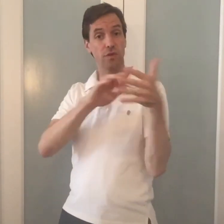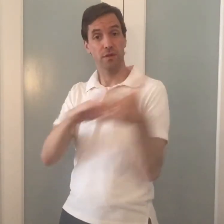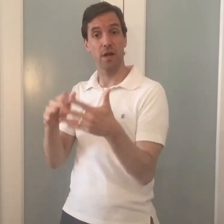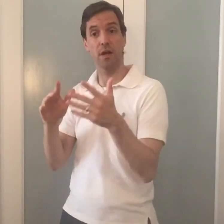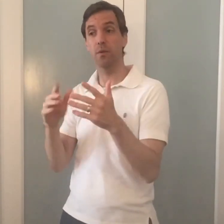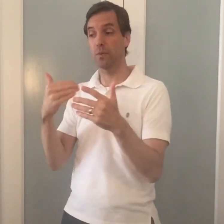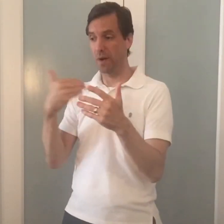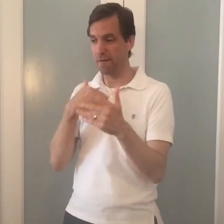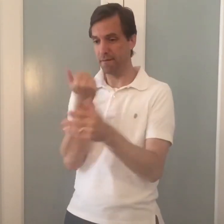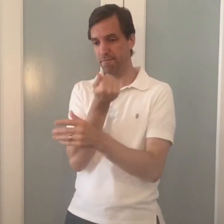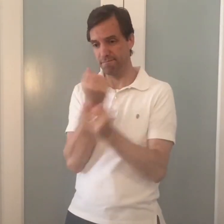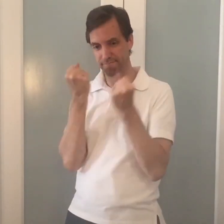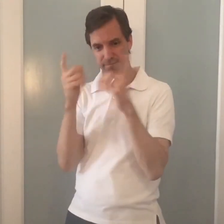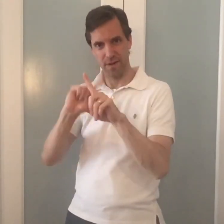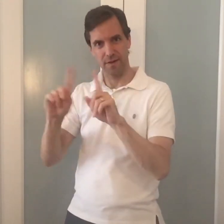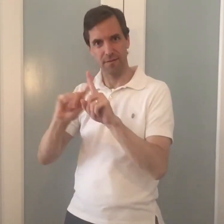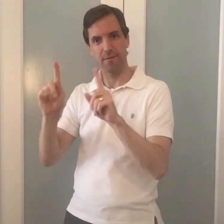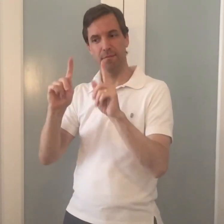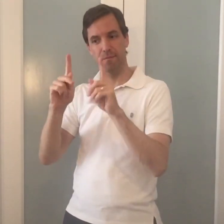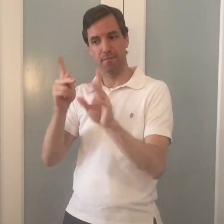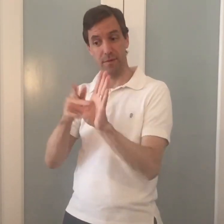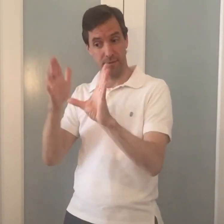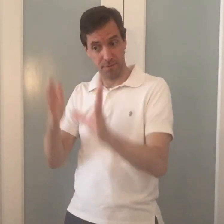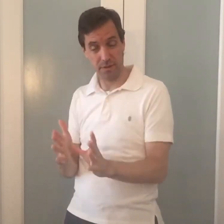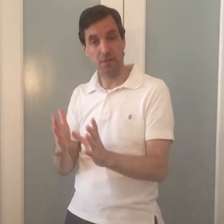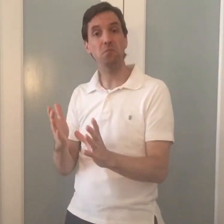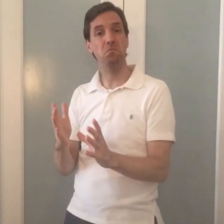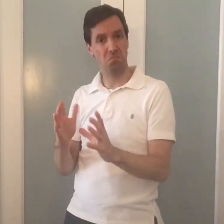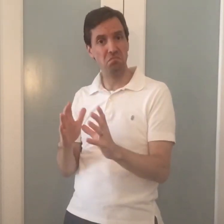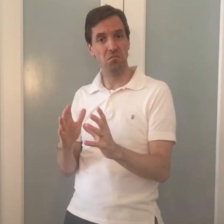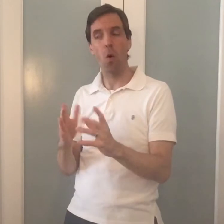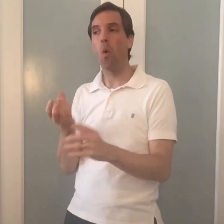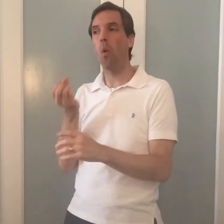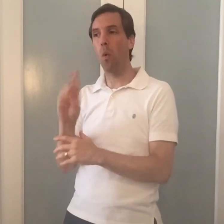language outcomes. This would apply to, for example, a research study that has